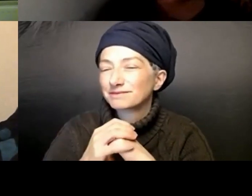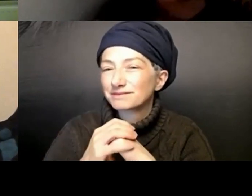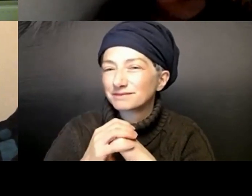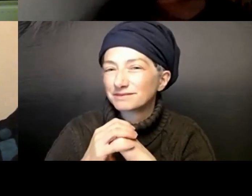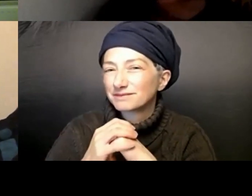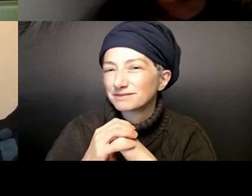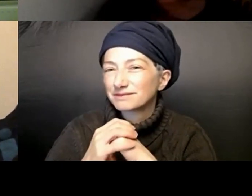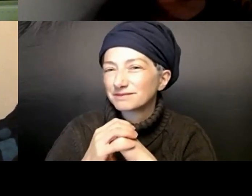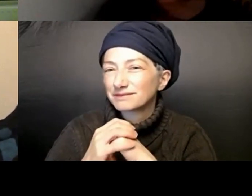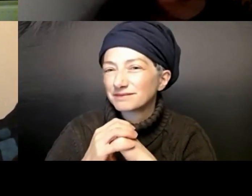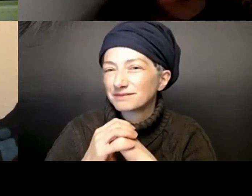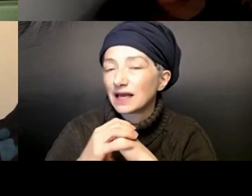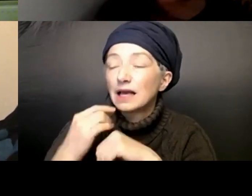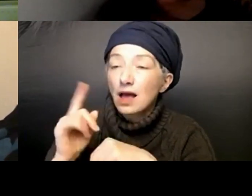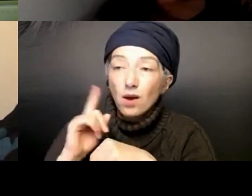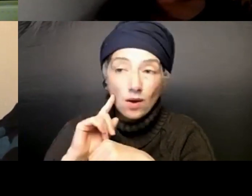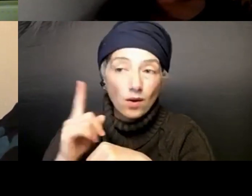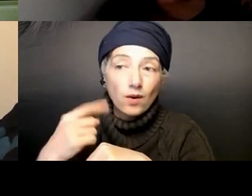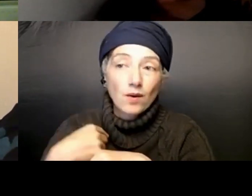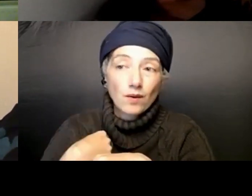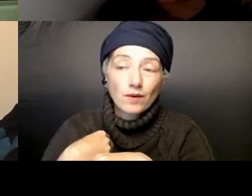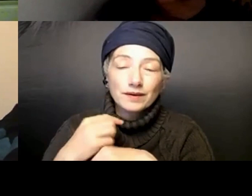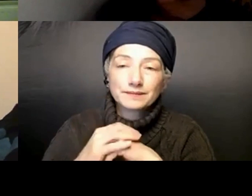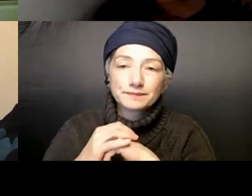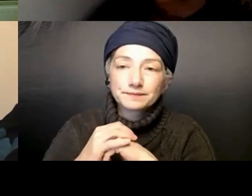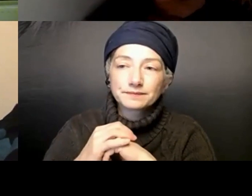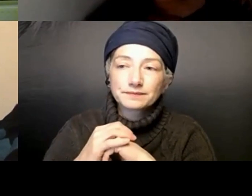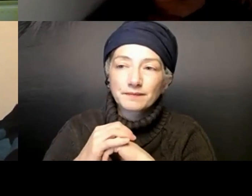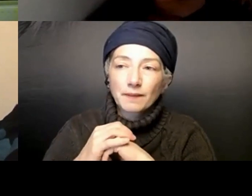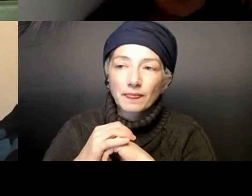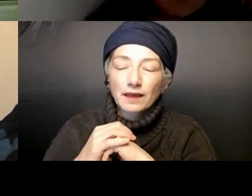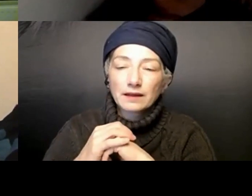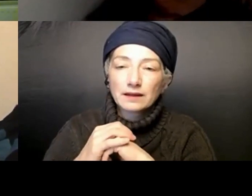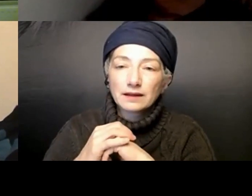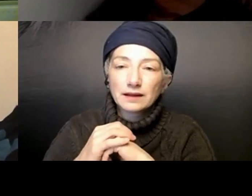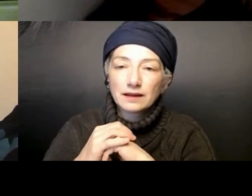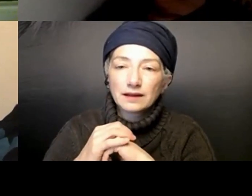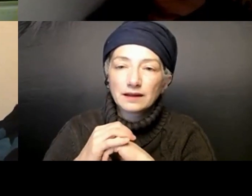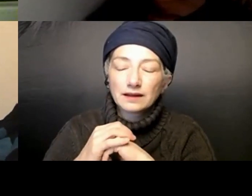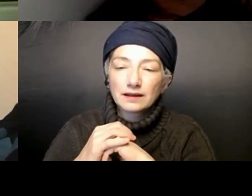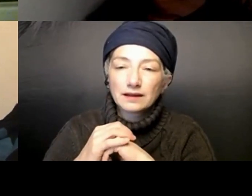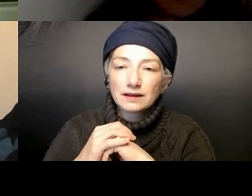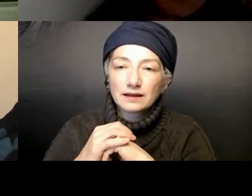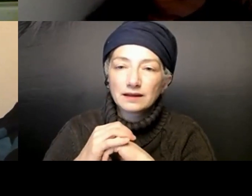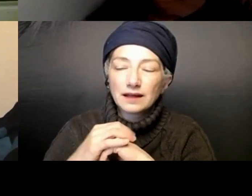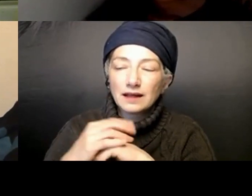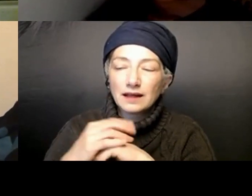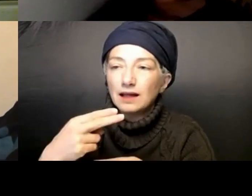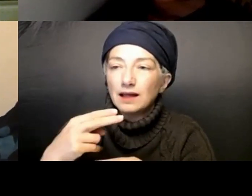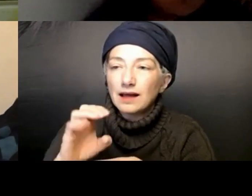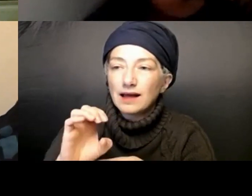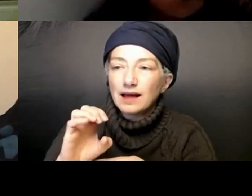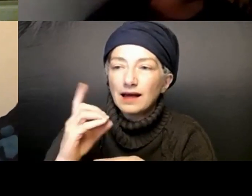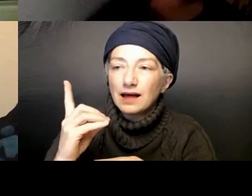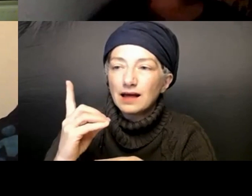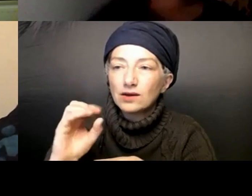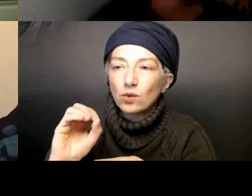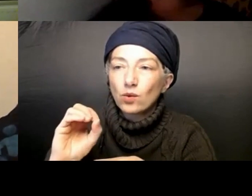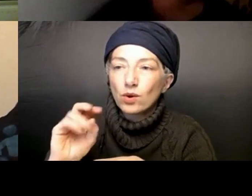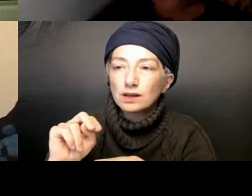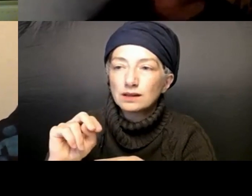Edwin Ramirez: Yes, I also thought of one. And I'm gonna go with the very me thing, which is "hedonism". (all laugh)